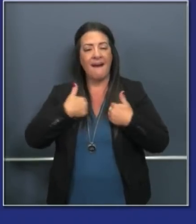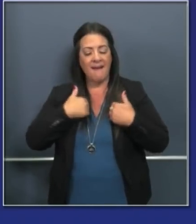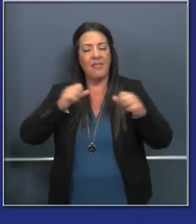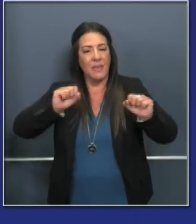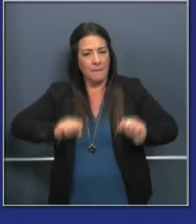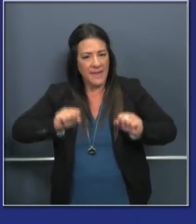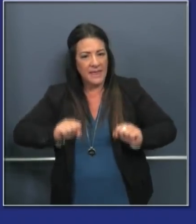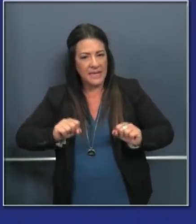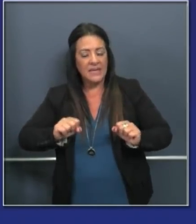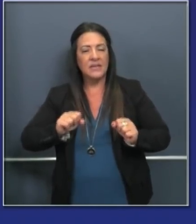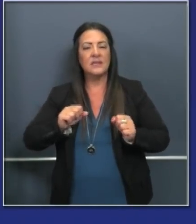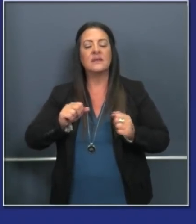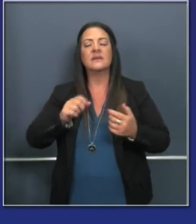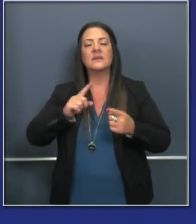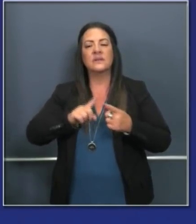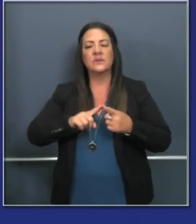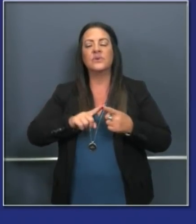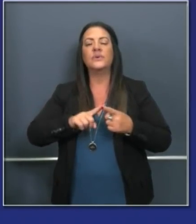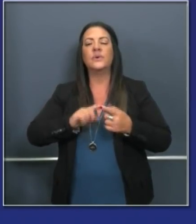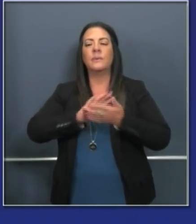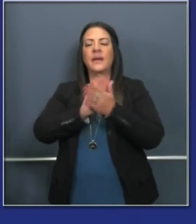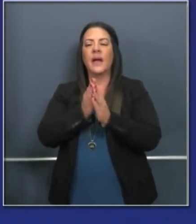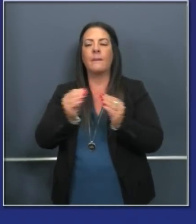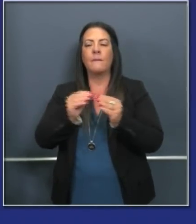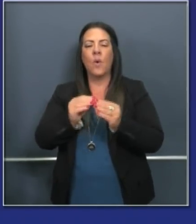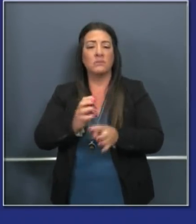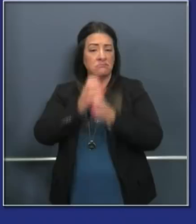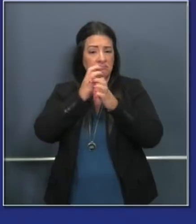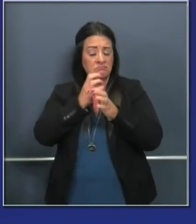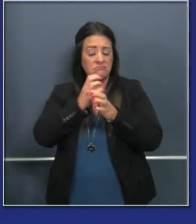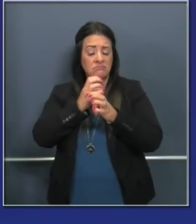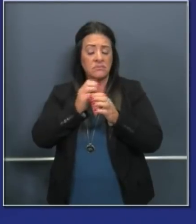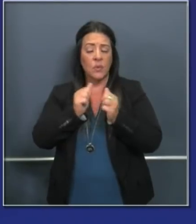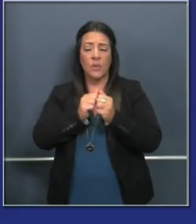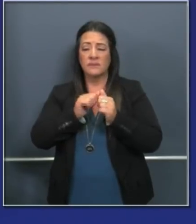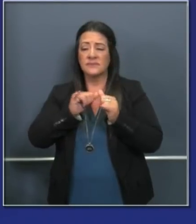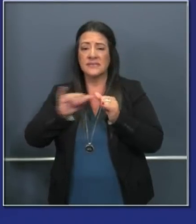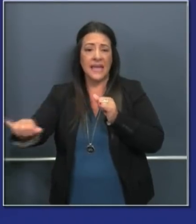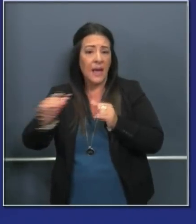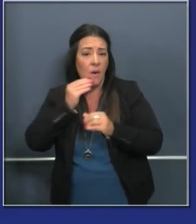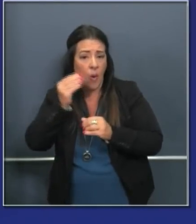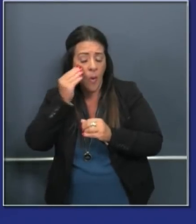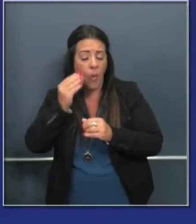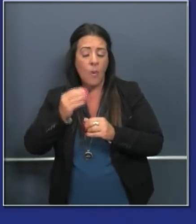WATCHED THESE PRESENTATIONS ARE QUITE FAMILIAR WITH. WE